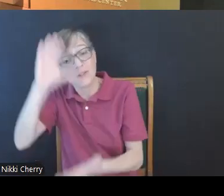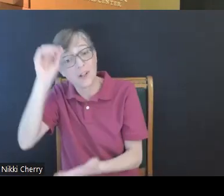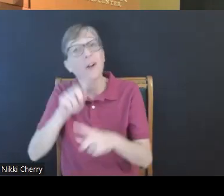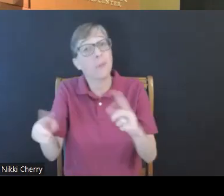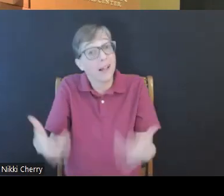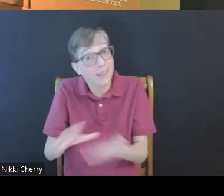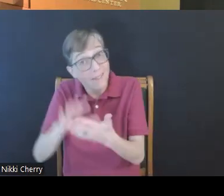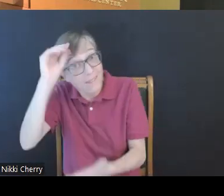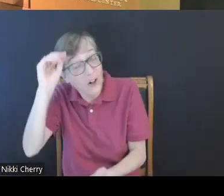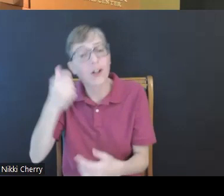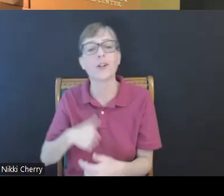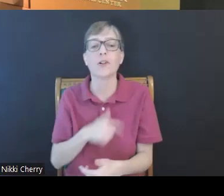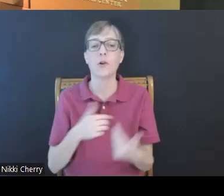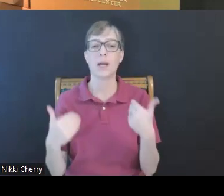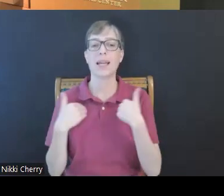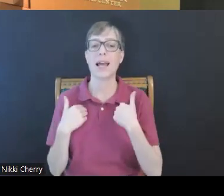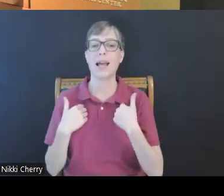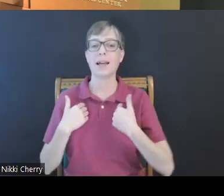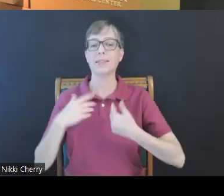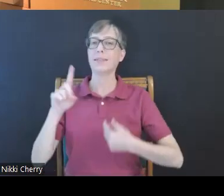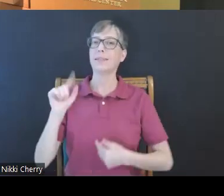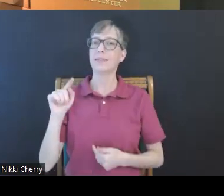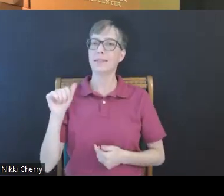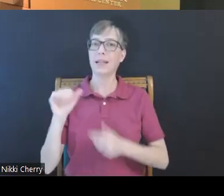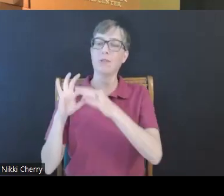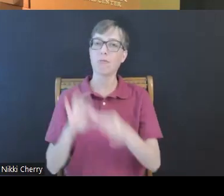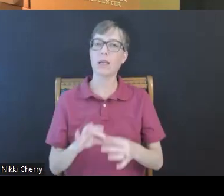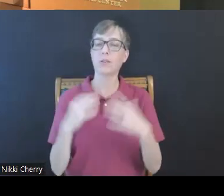for all the patients in this study we followed all these people four years after the original